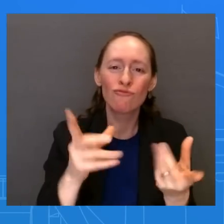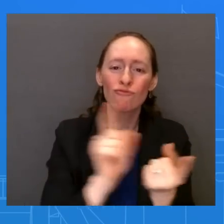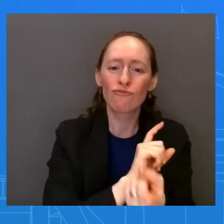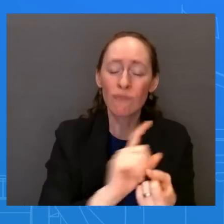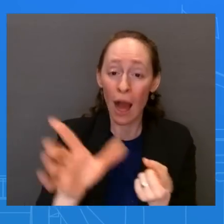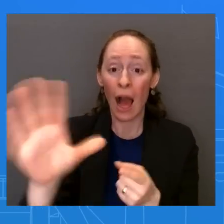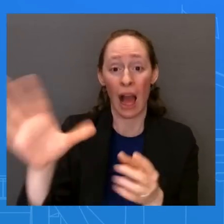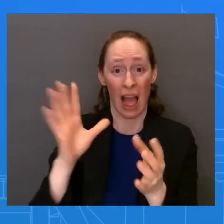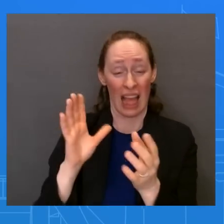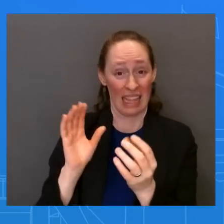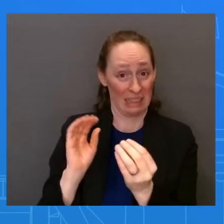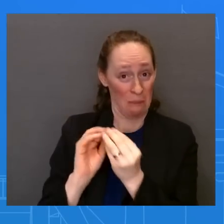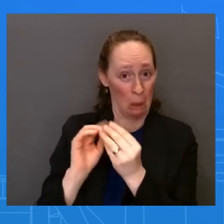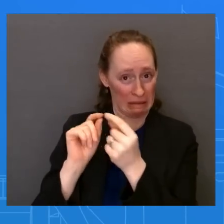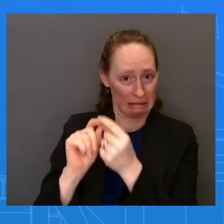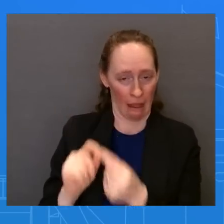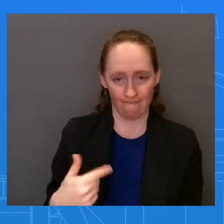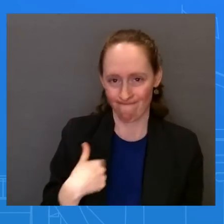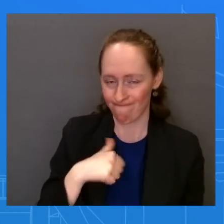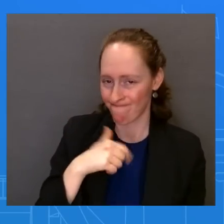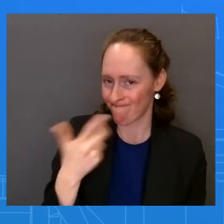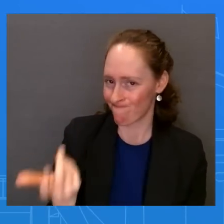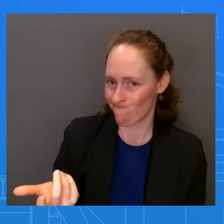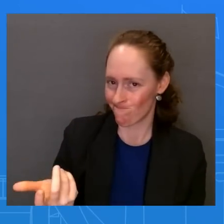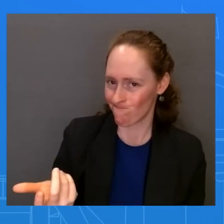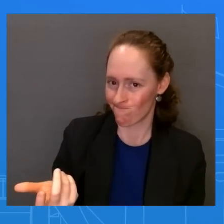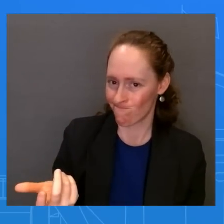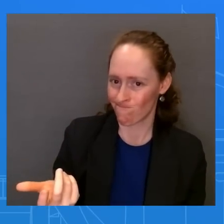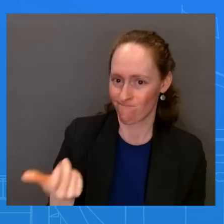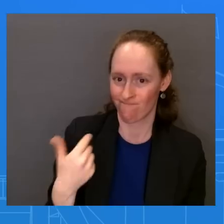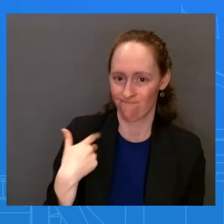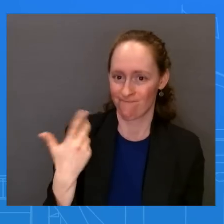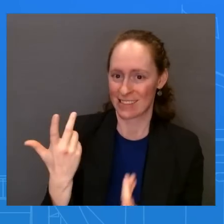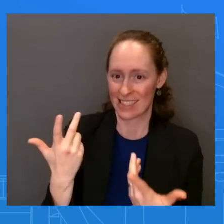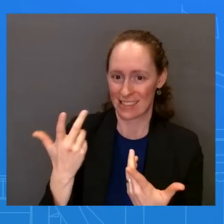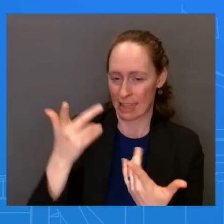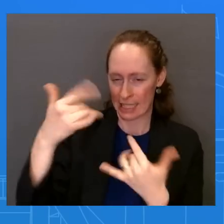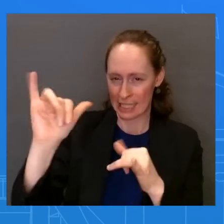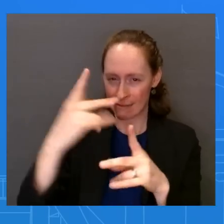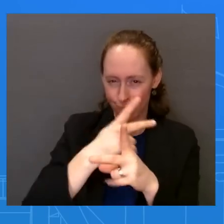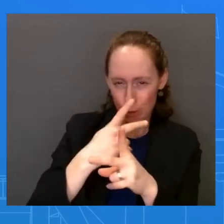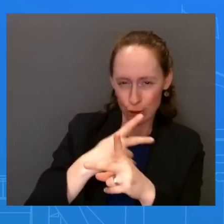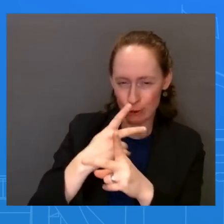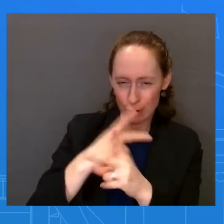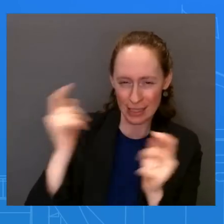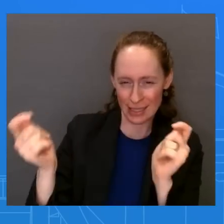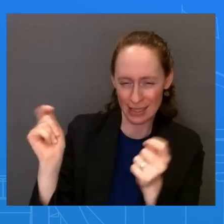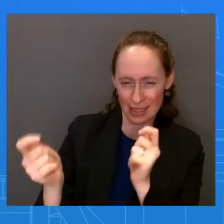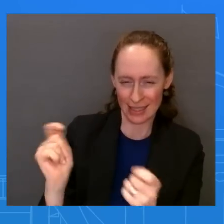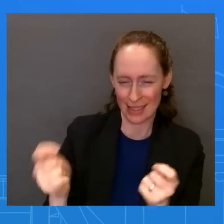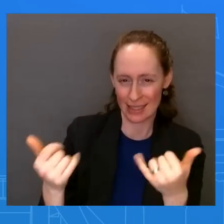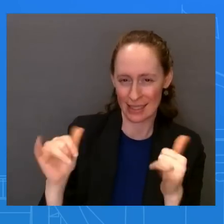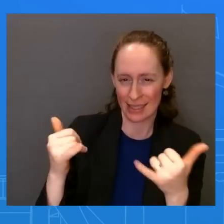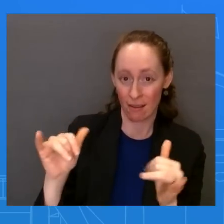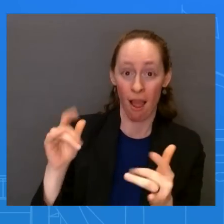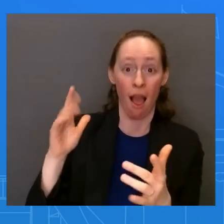certainly as we get closer, we will be sharing a list with all of you and more information about -- about the remarks that he will be giving.